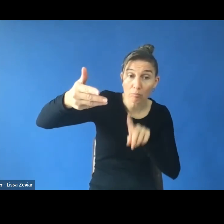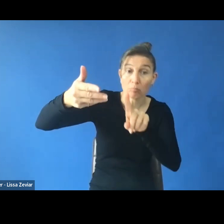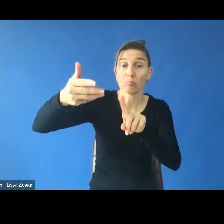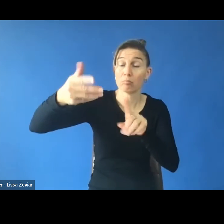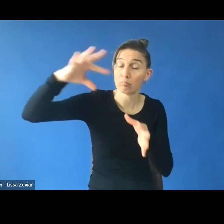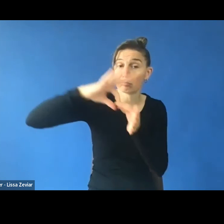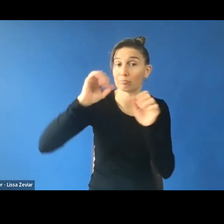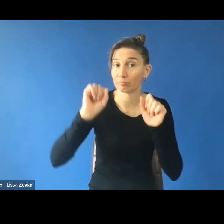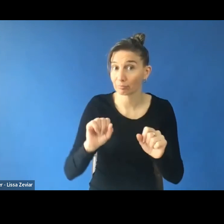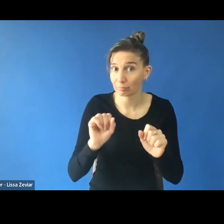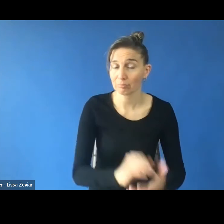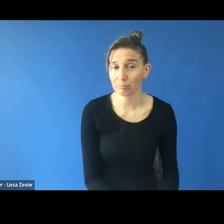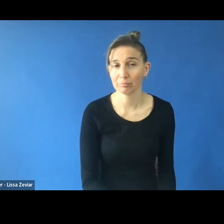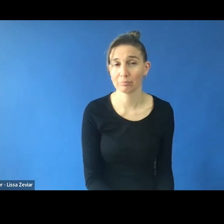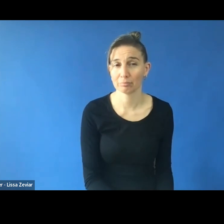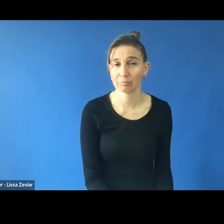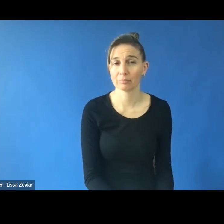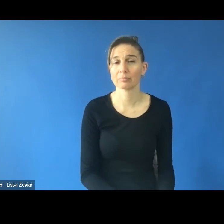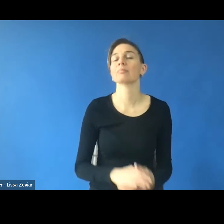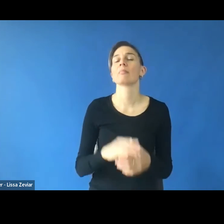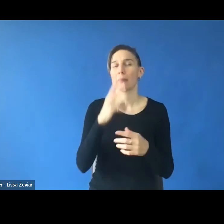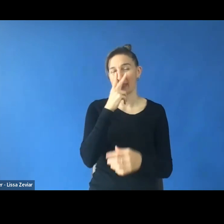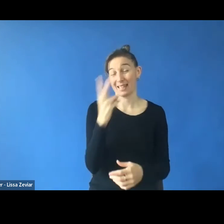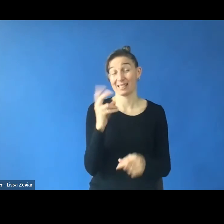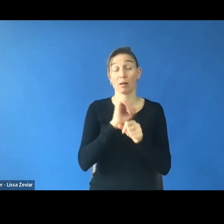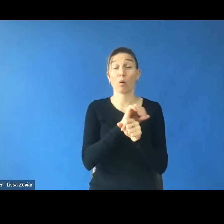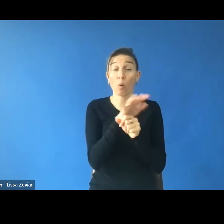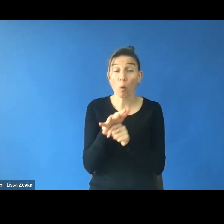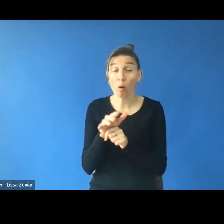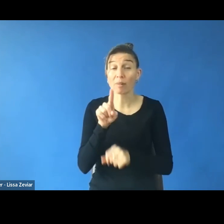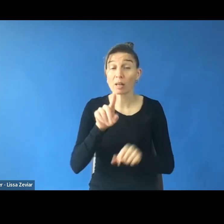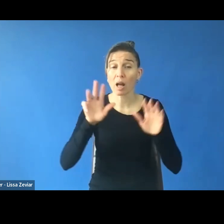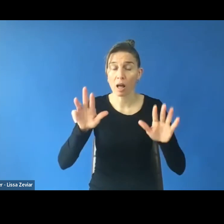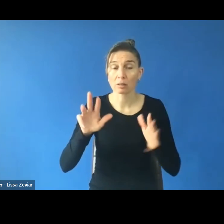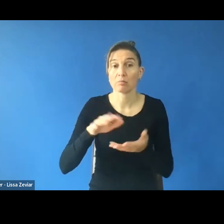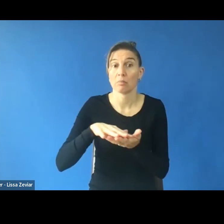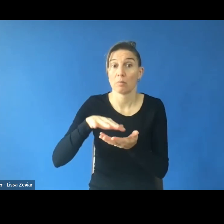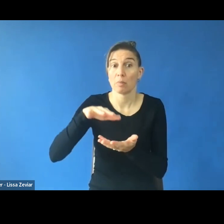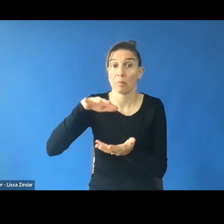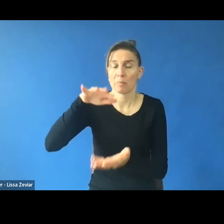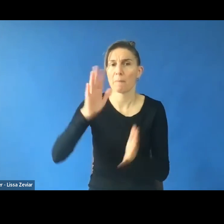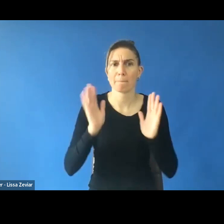and have become relevant in the COVID-19 context of social distancing and remote working.